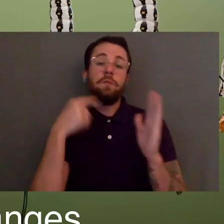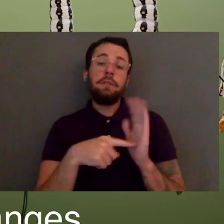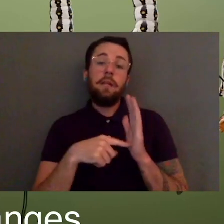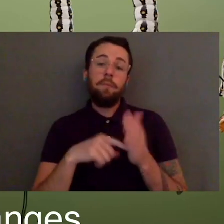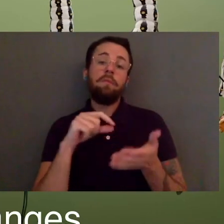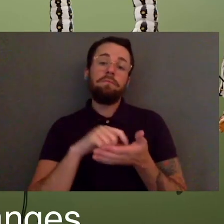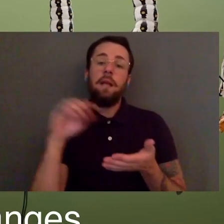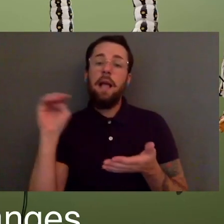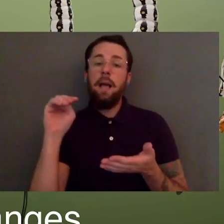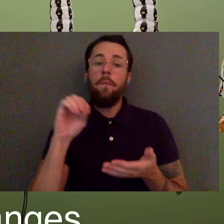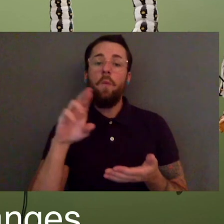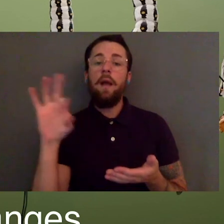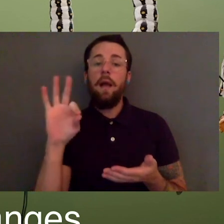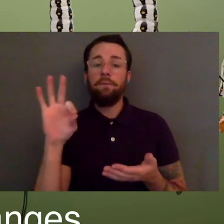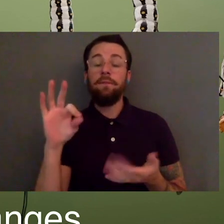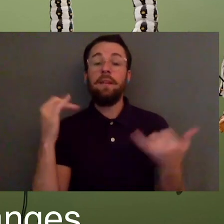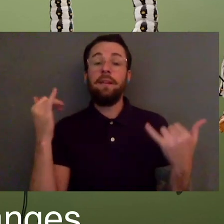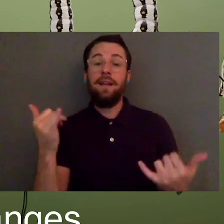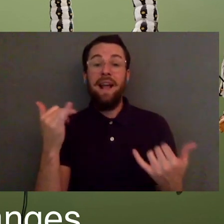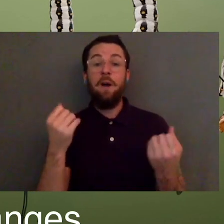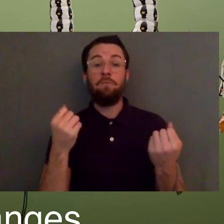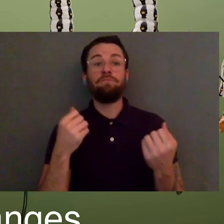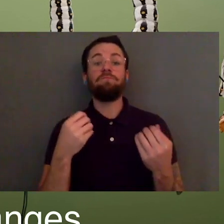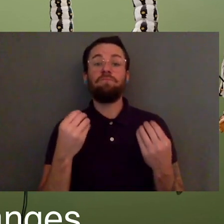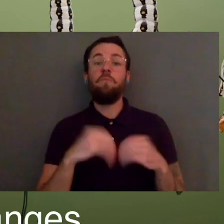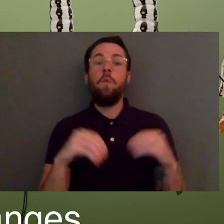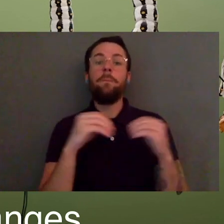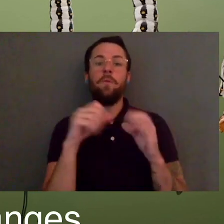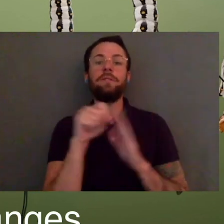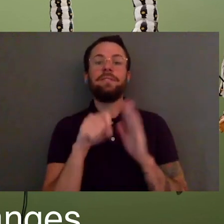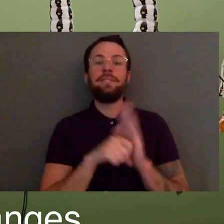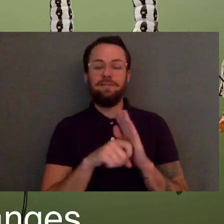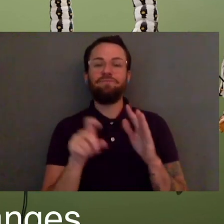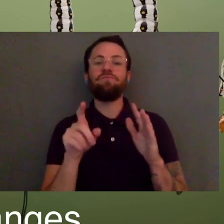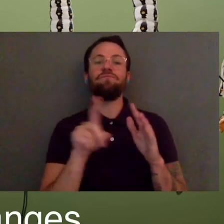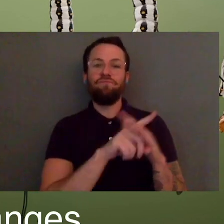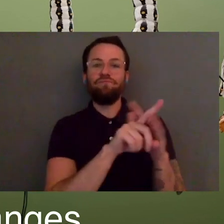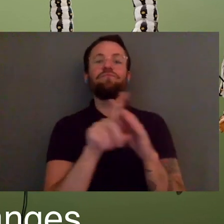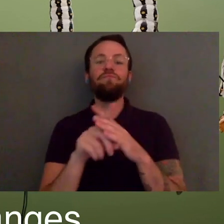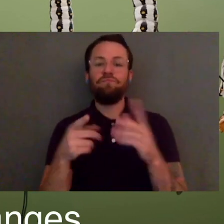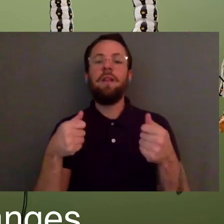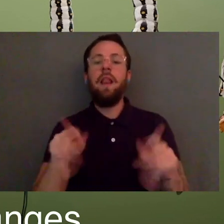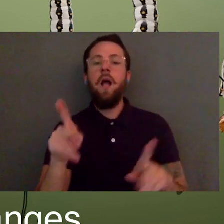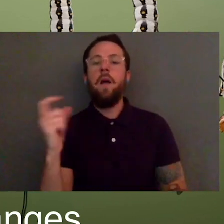So the legal changes, generally will look like changing your sex marker on your driver's